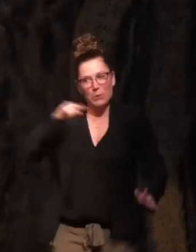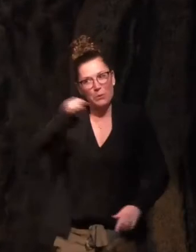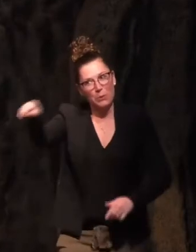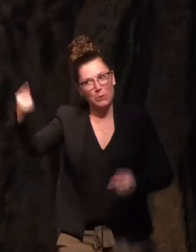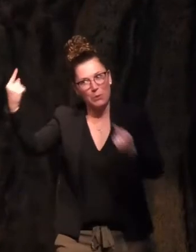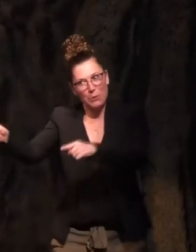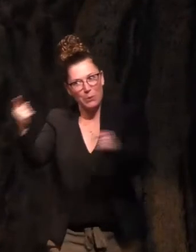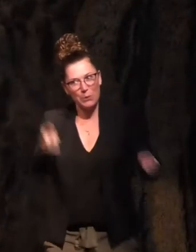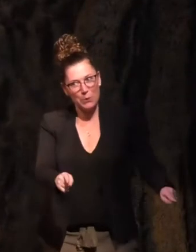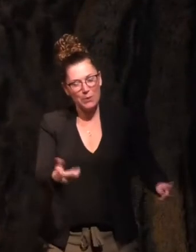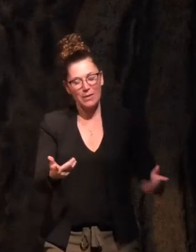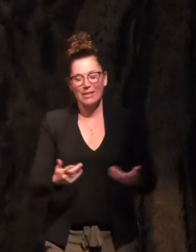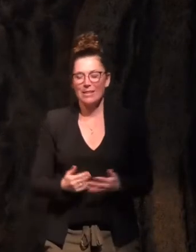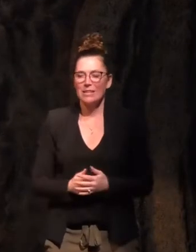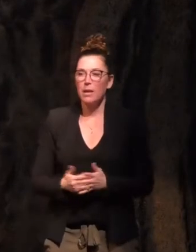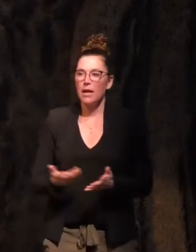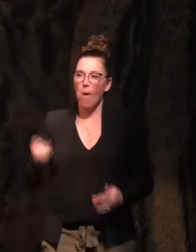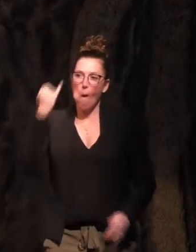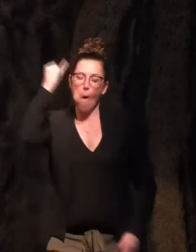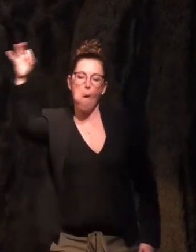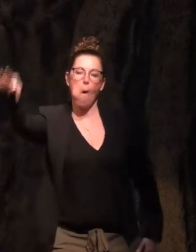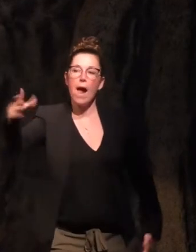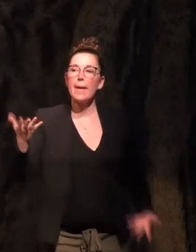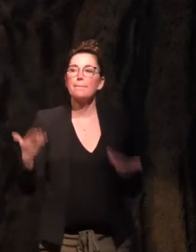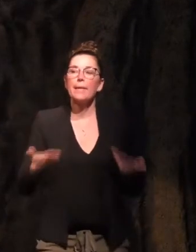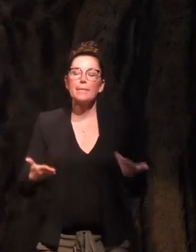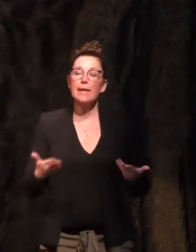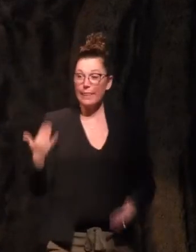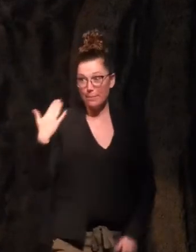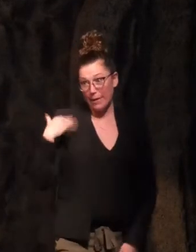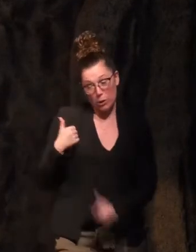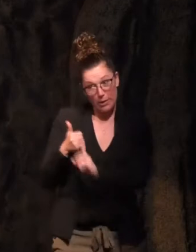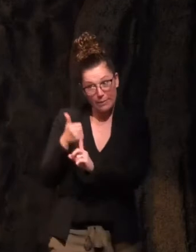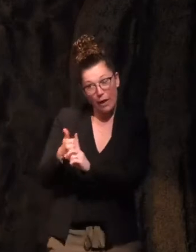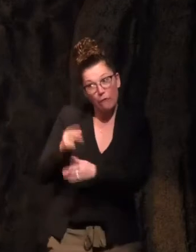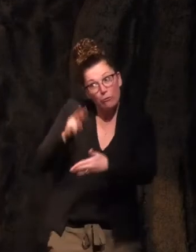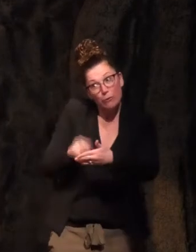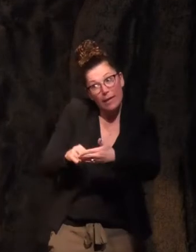but one thought is just maybe try get the minister to read Kevin's speech if he hasn't. It might make a difference, I don't know.